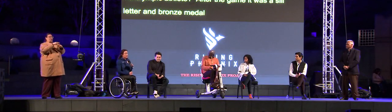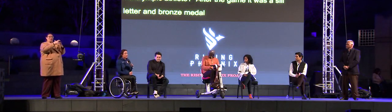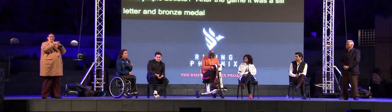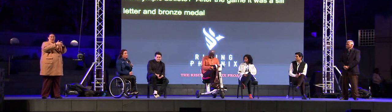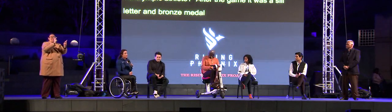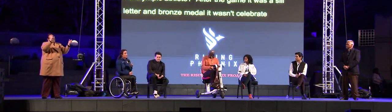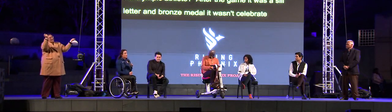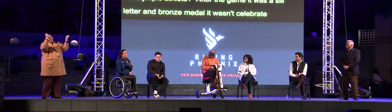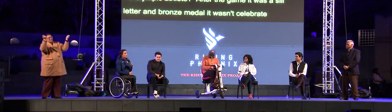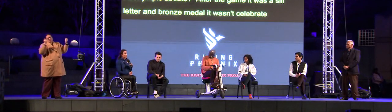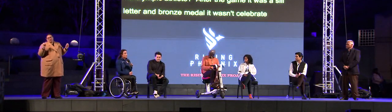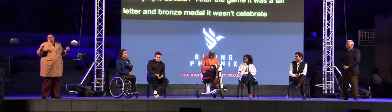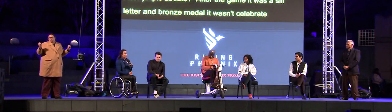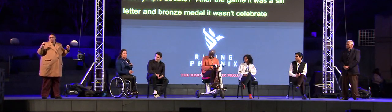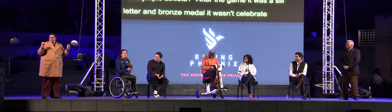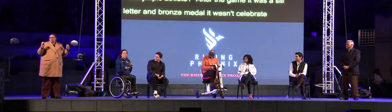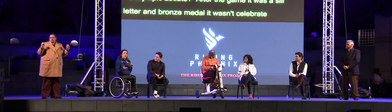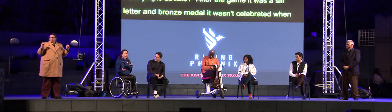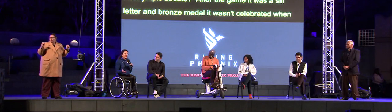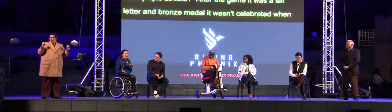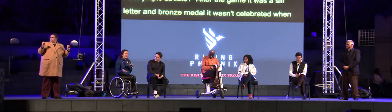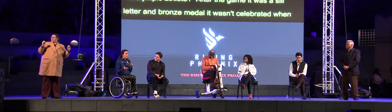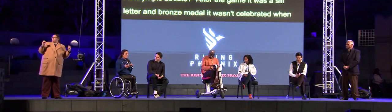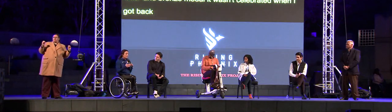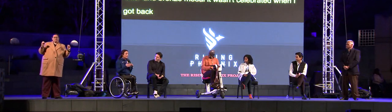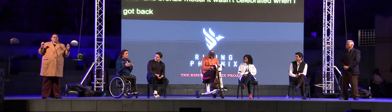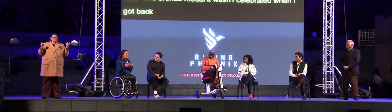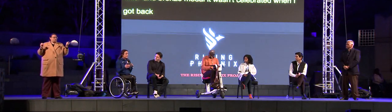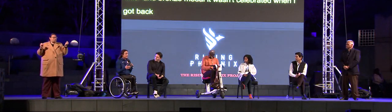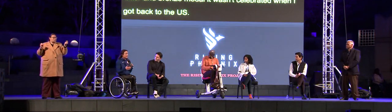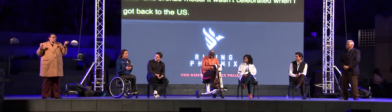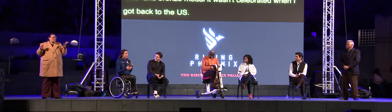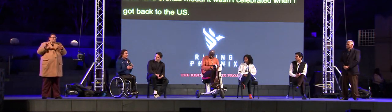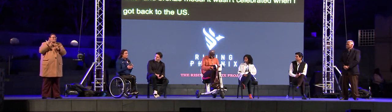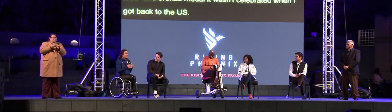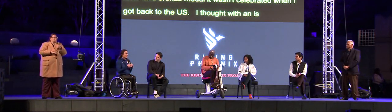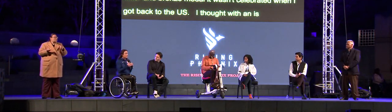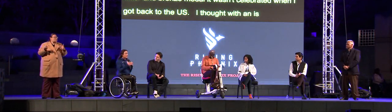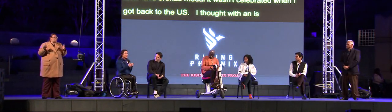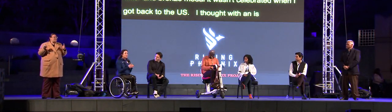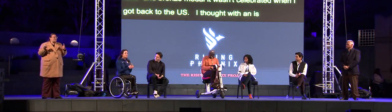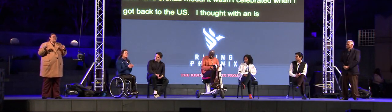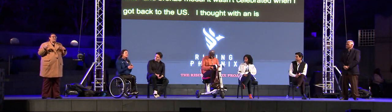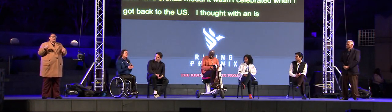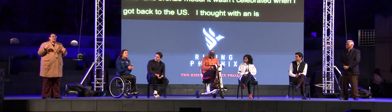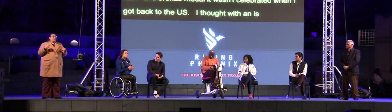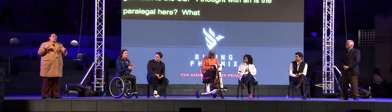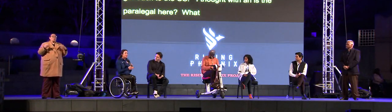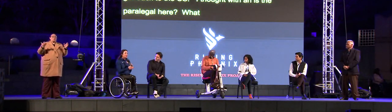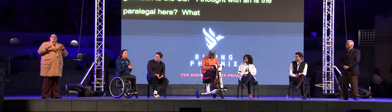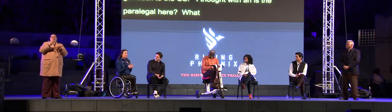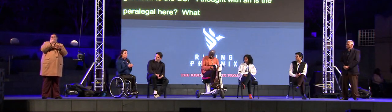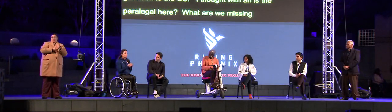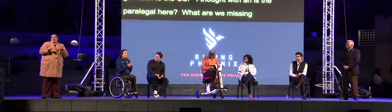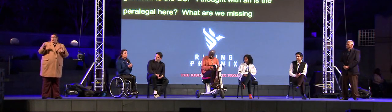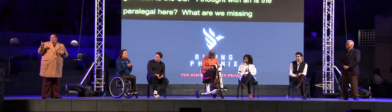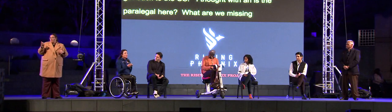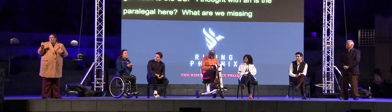And I thought, well, what is the parallel here? What are we missing? And the thing that we're missing is that people actually